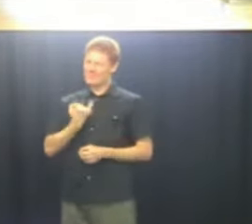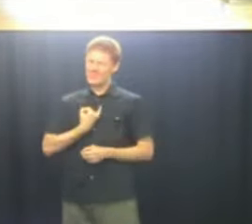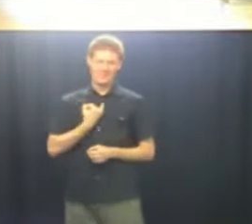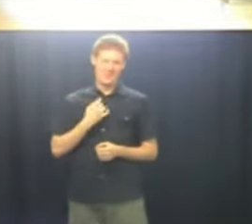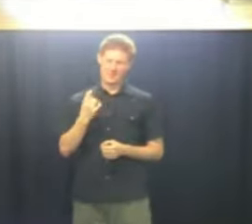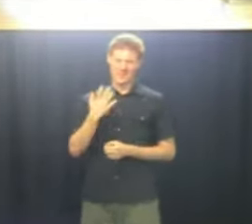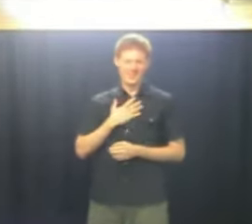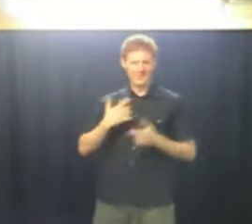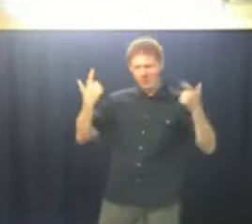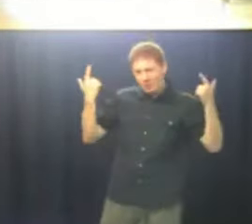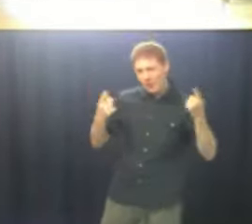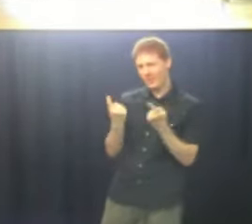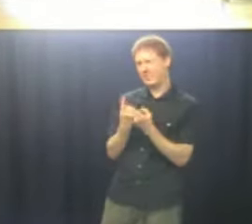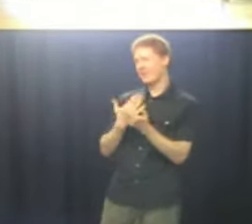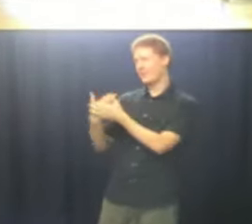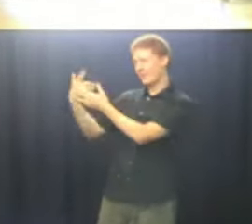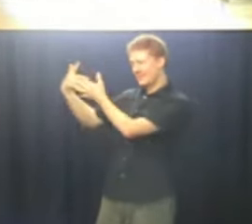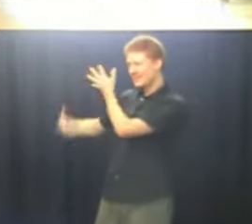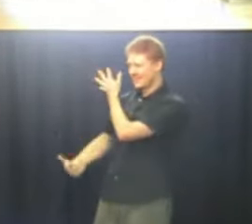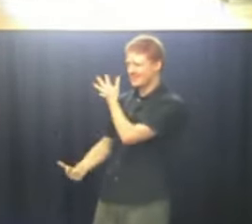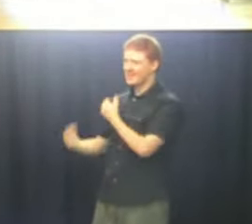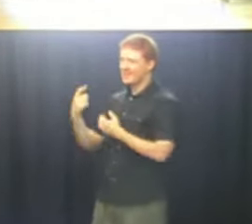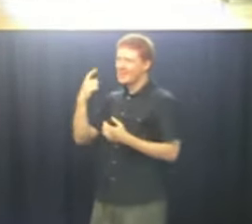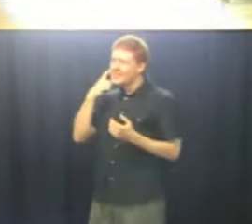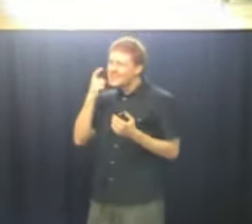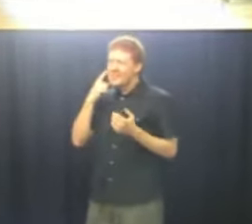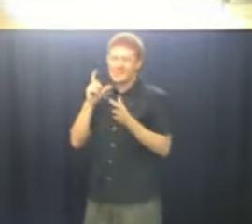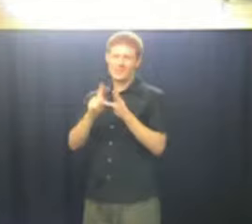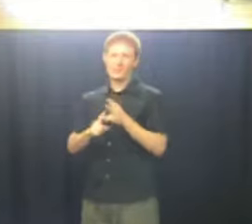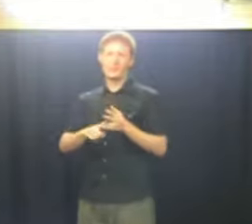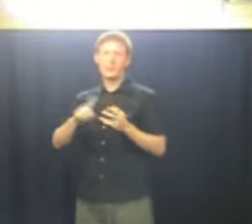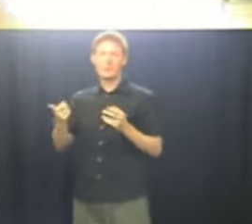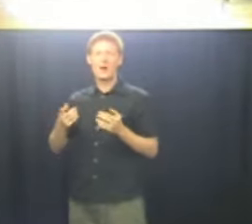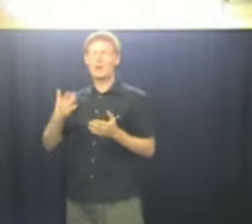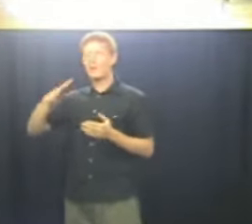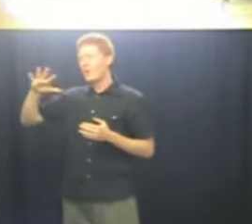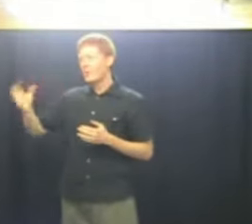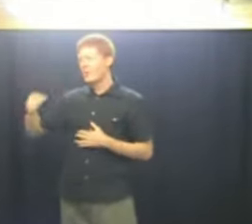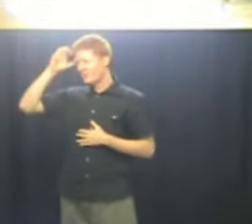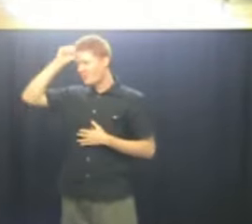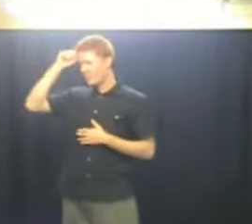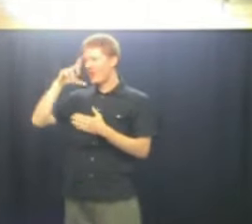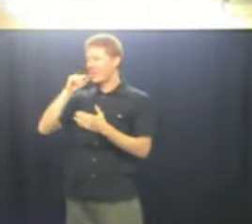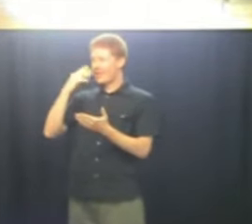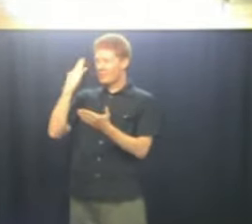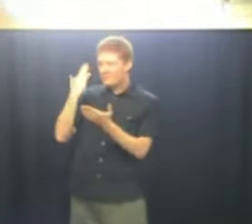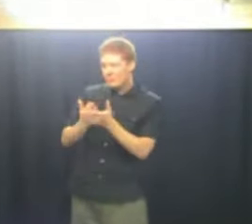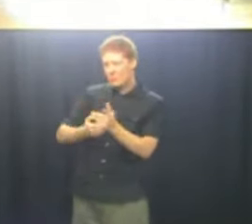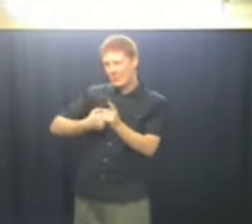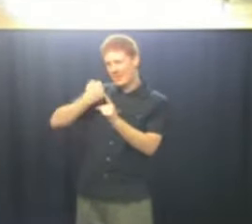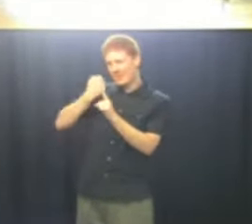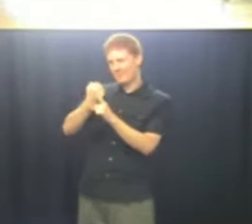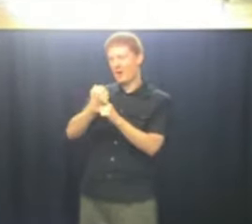I myself am guilty and I do lots of things that don't match with God's standards These actions may be very easy to do but we need to remember that they really impact